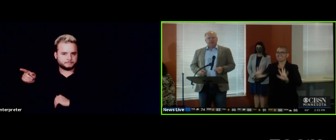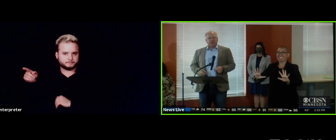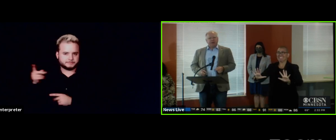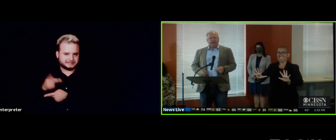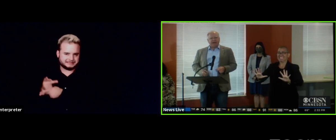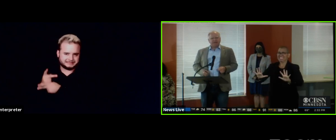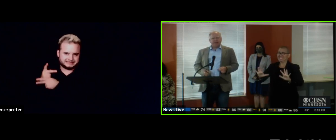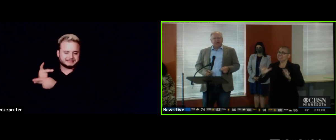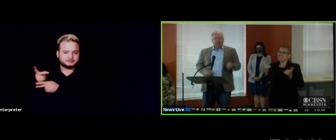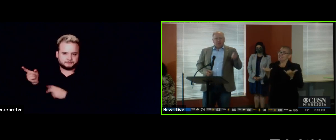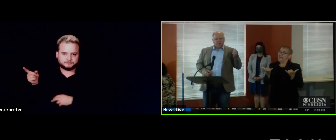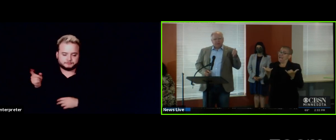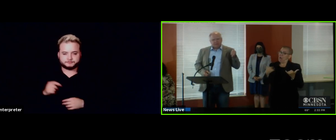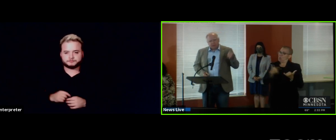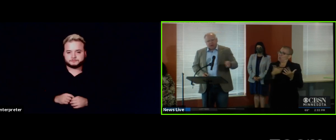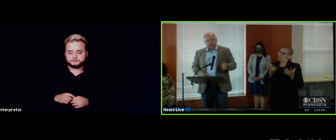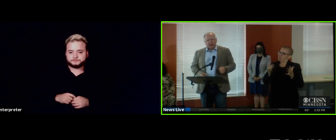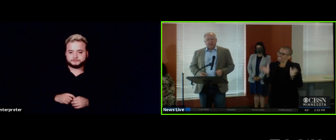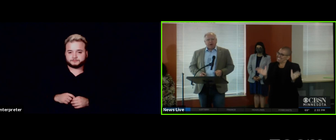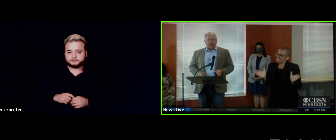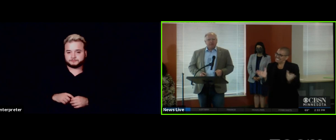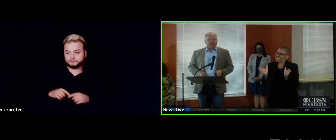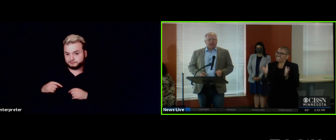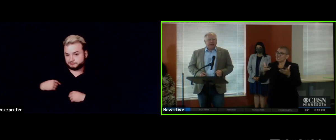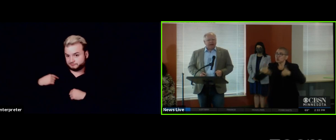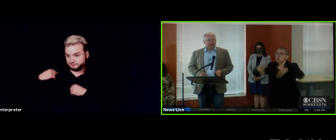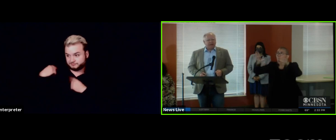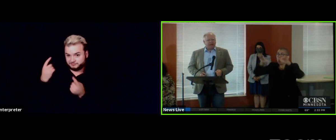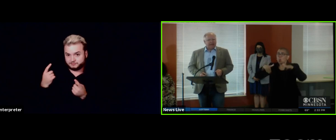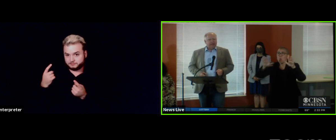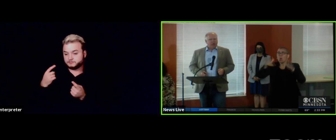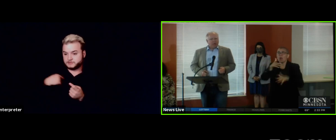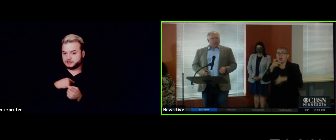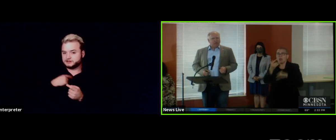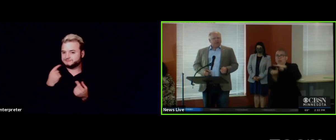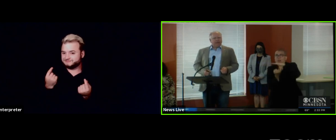around masking, we would be smart around bars and not congregating. We would really get